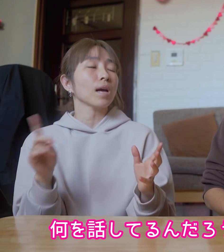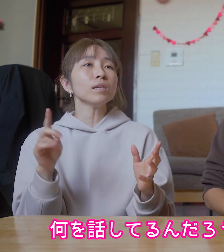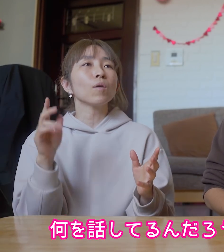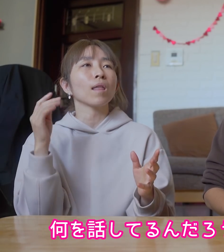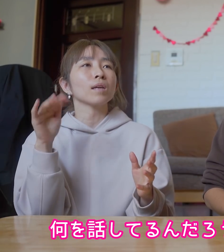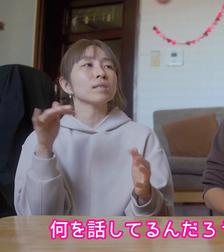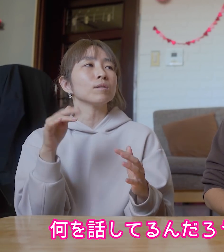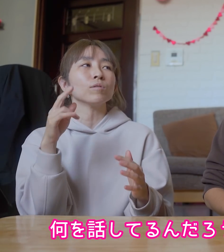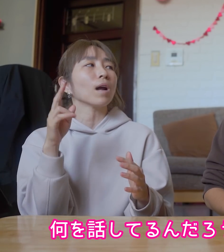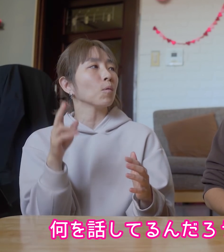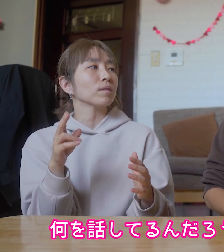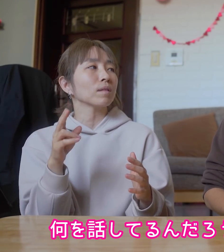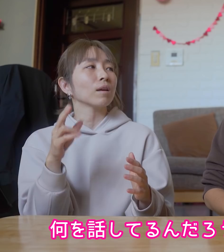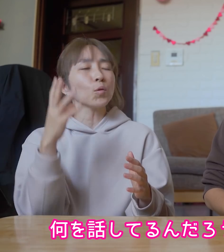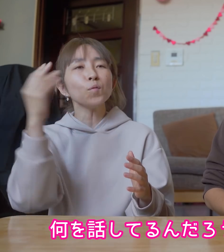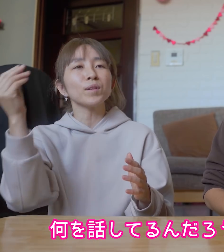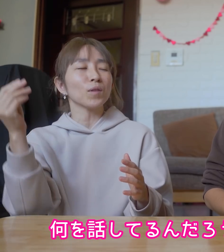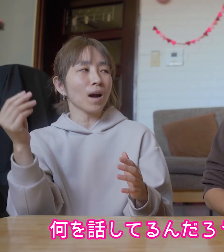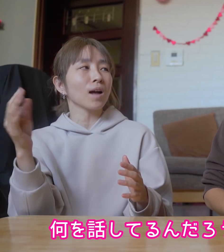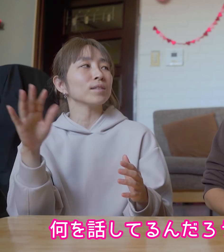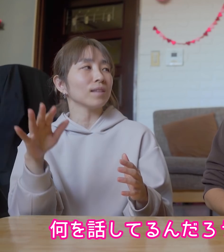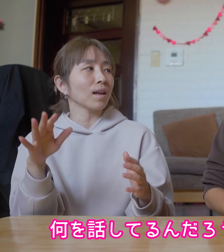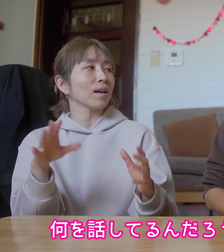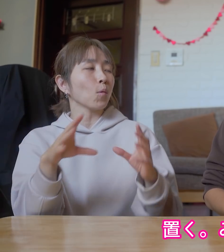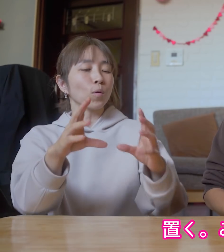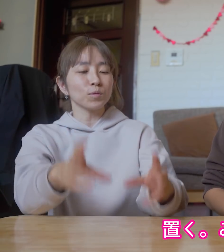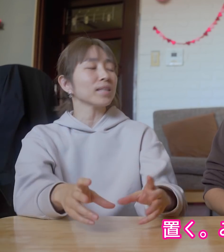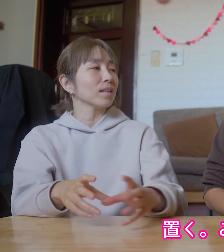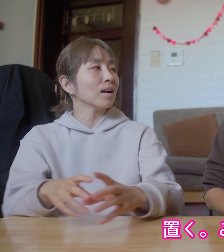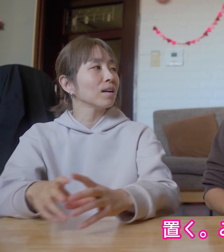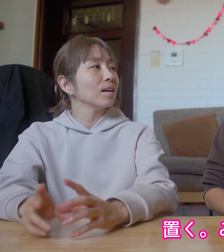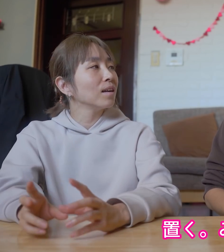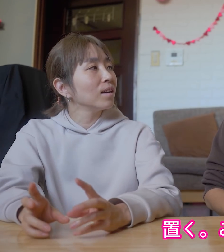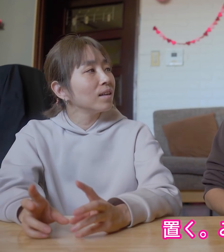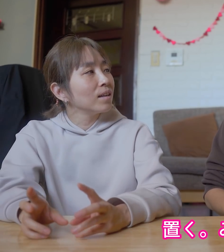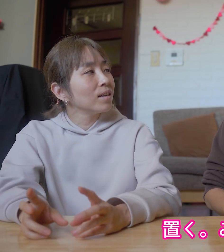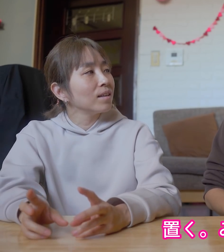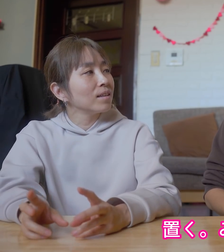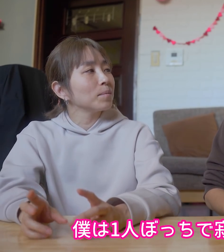Be curious "What are they talking about?" and put the translator on the desk.口みたいな